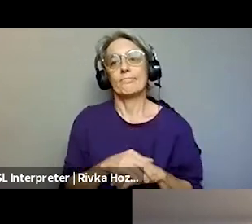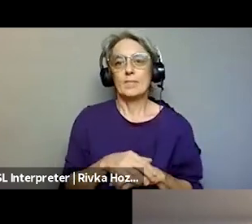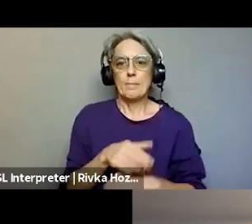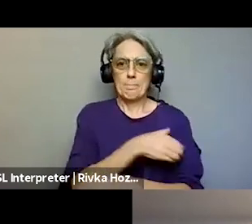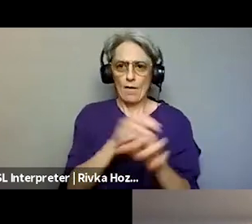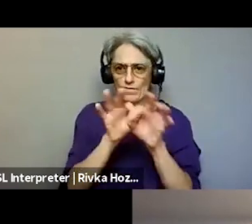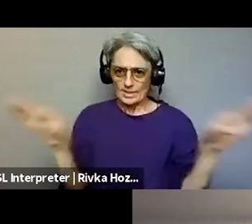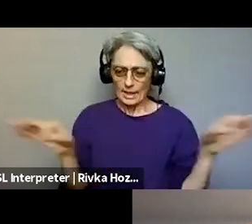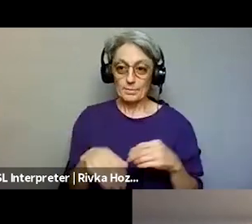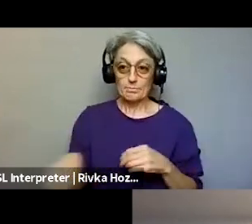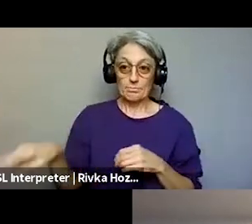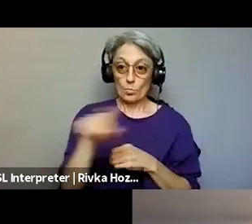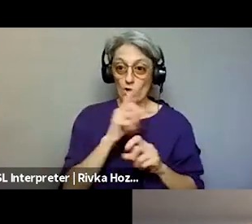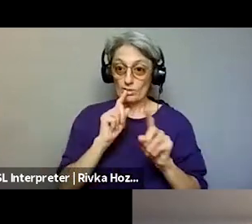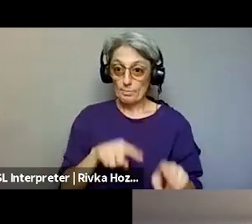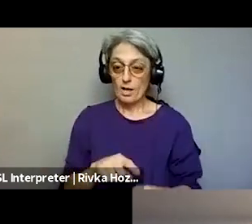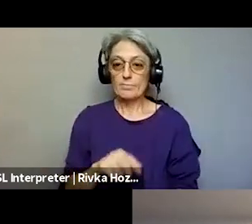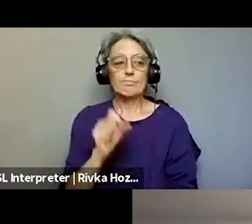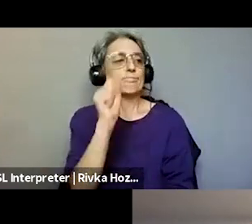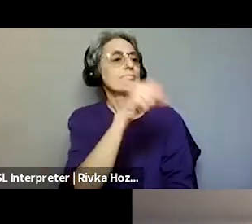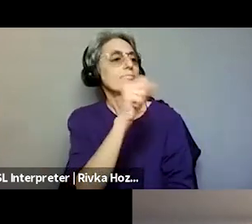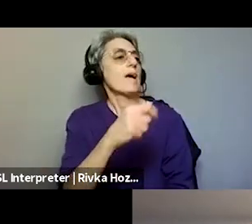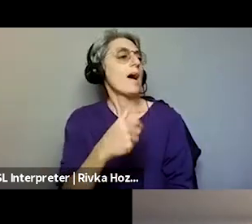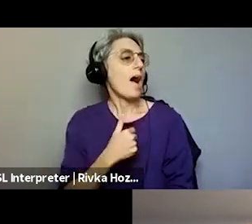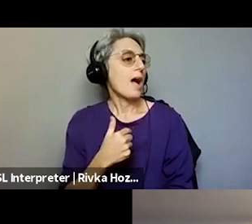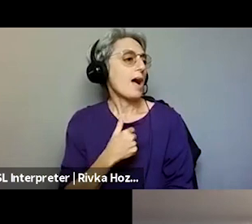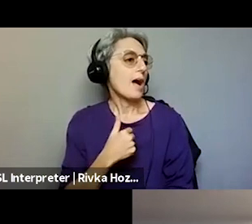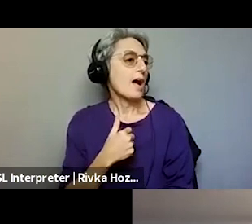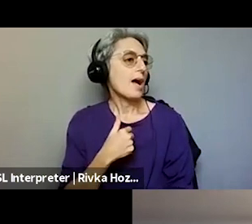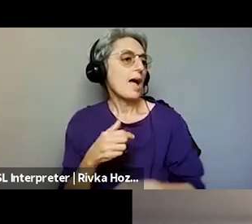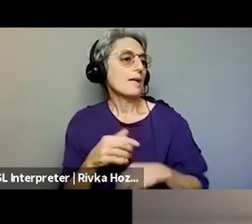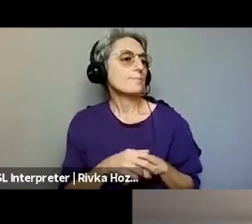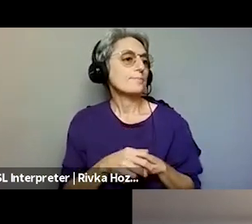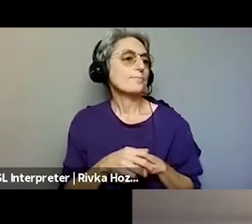[DR. HILARY BROWN:] I think that's really powerful and that speaks to a lot of what we